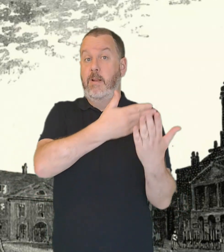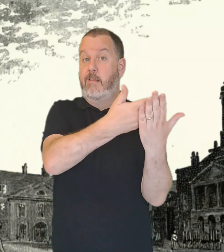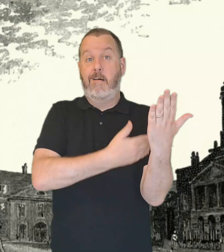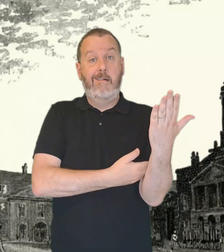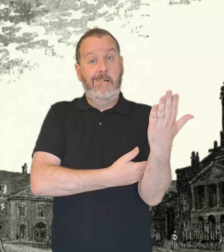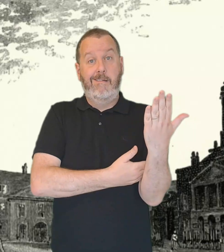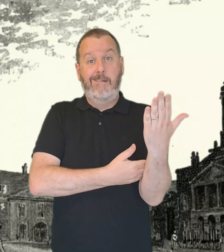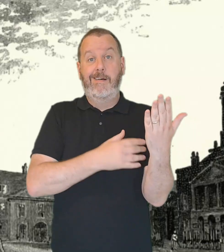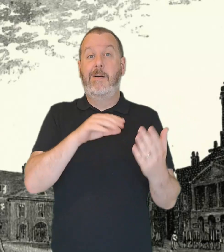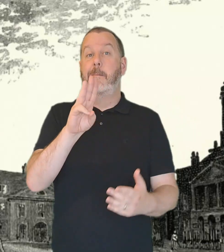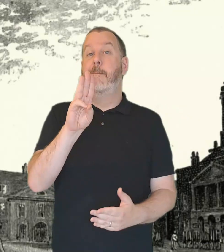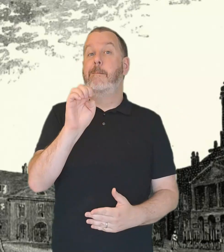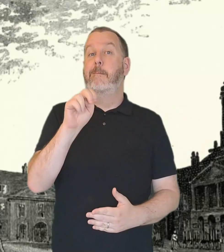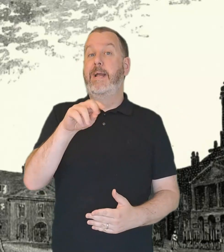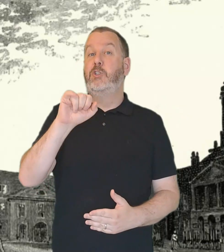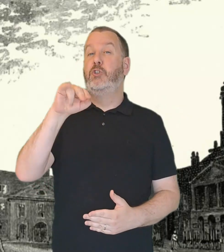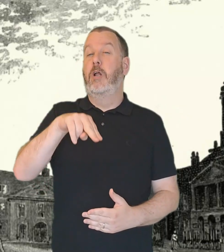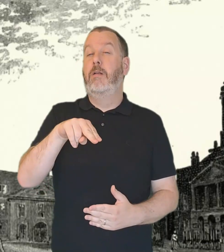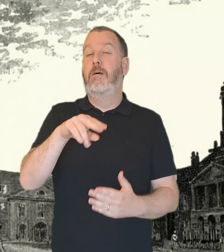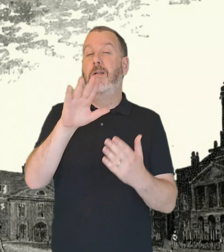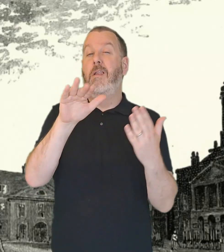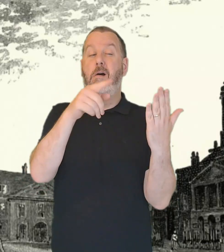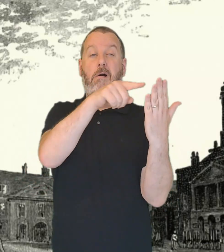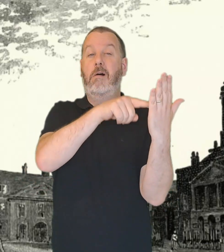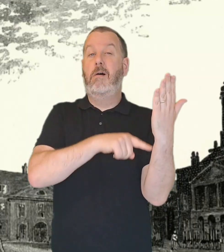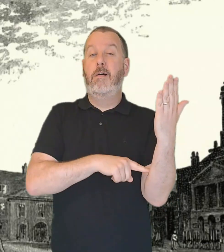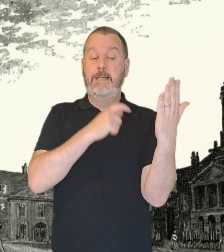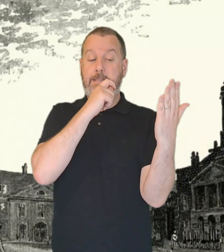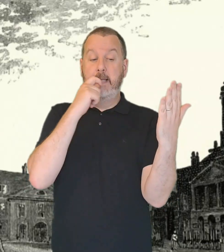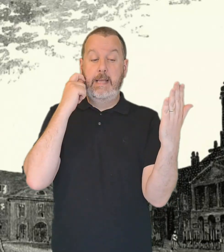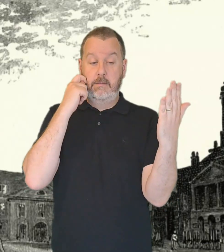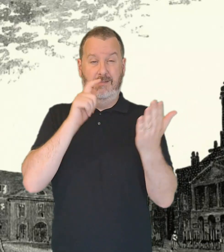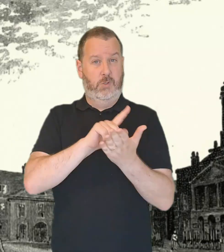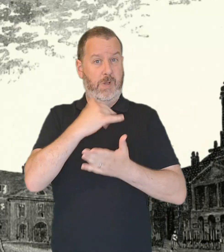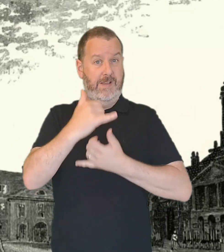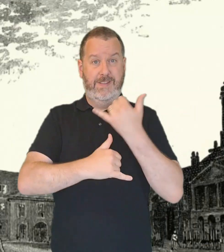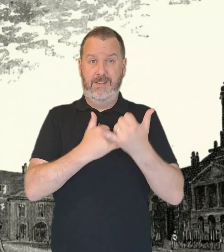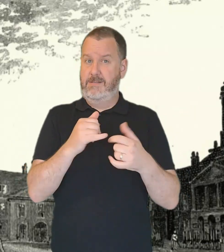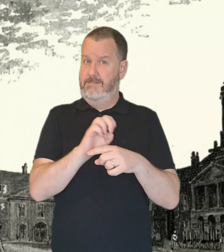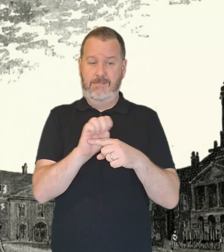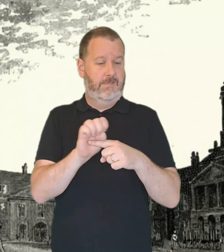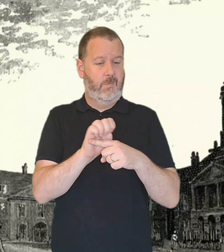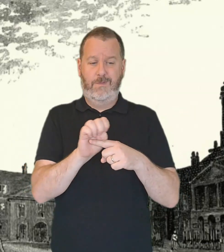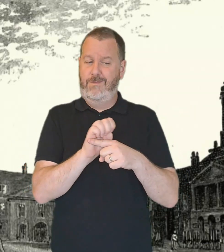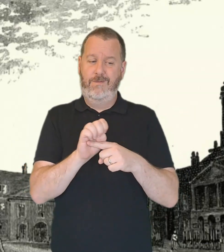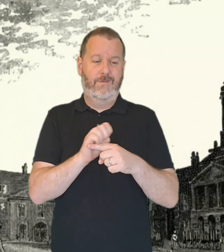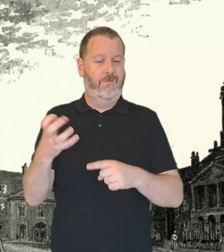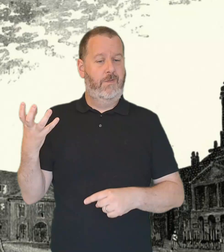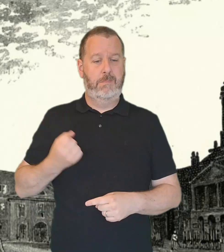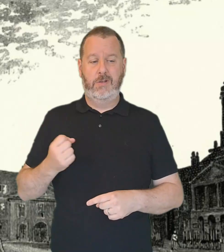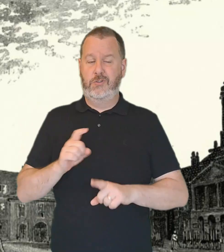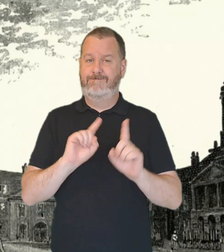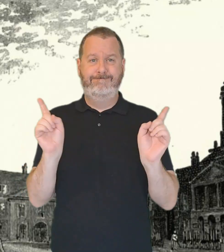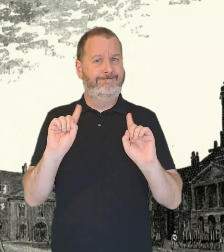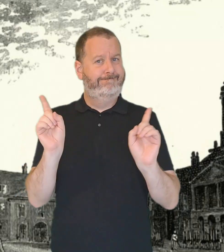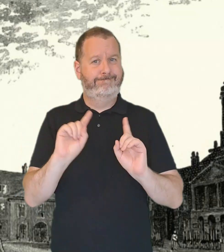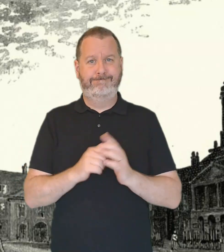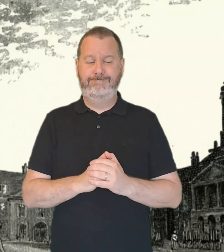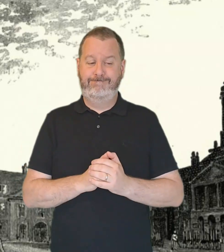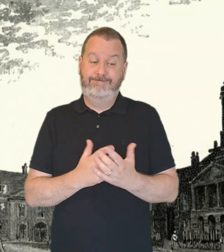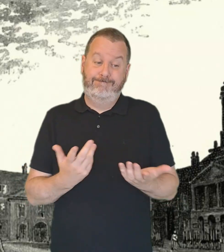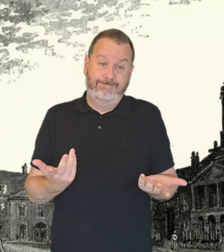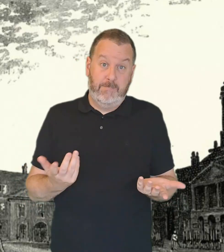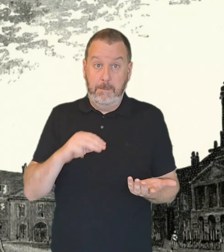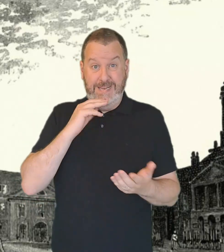as his situation did not meet the requirement of the Superannuation Act;